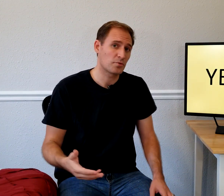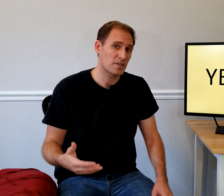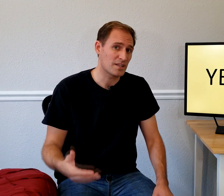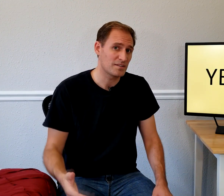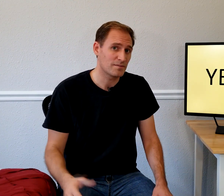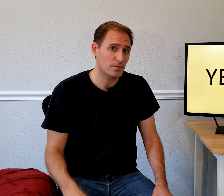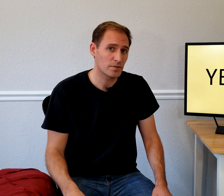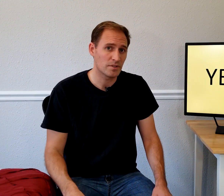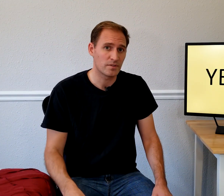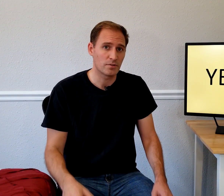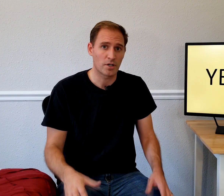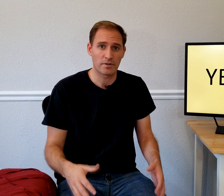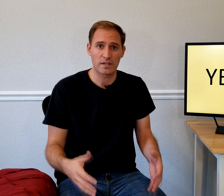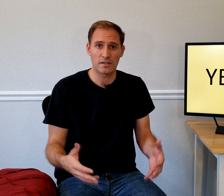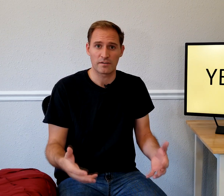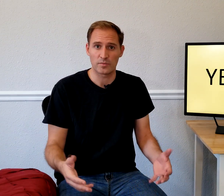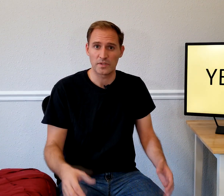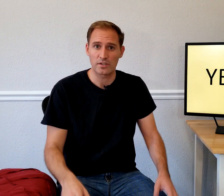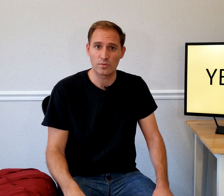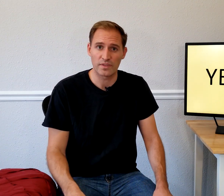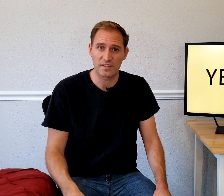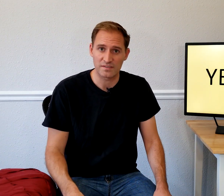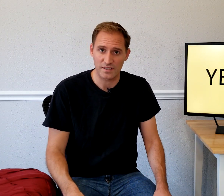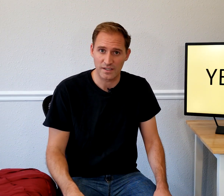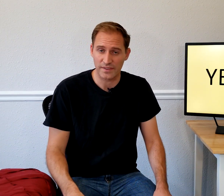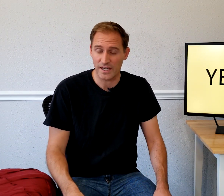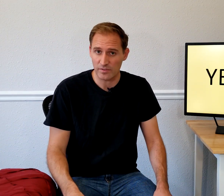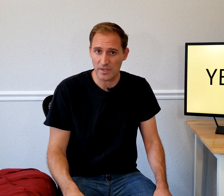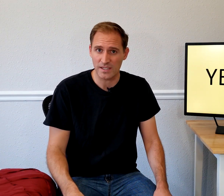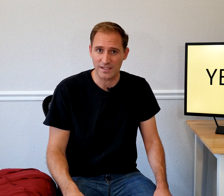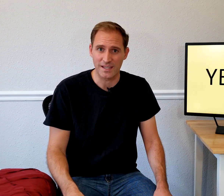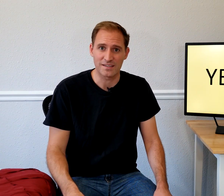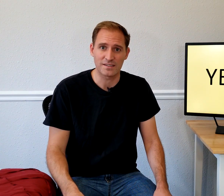pretty easy for you if you already are familiar with this the alphabet in ASL.